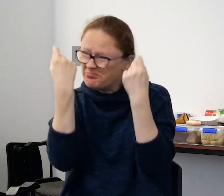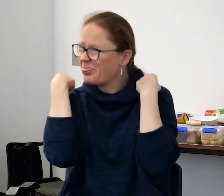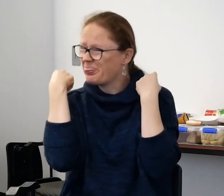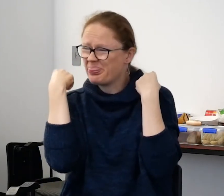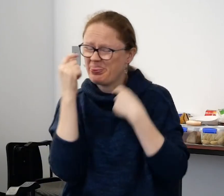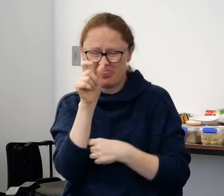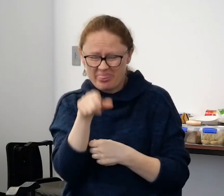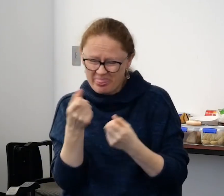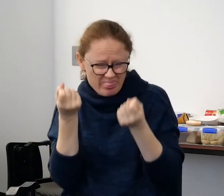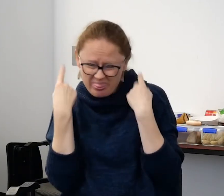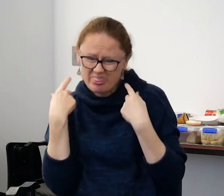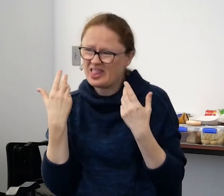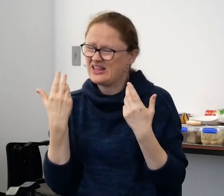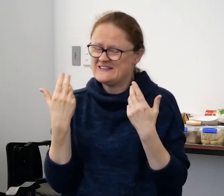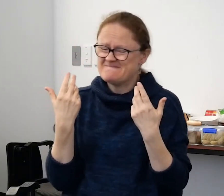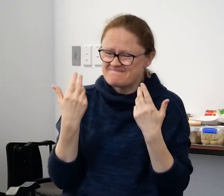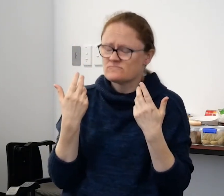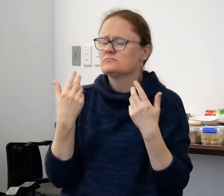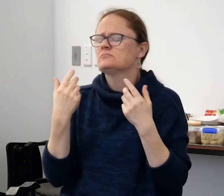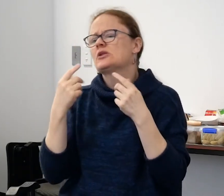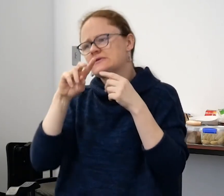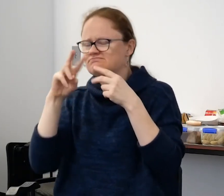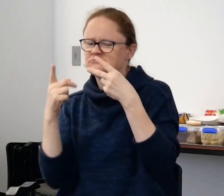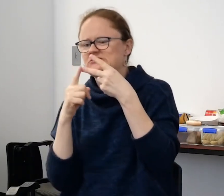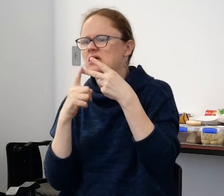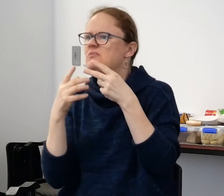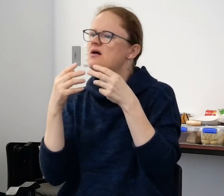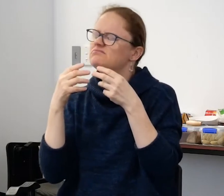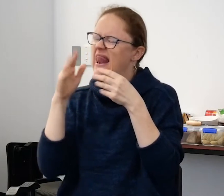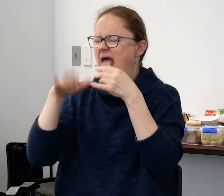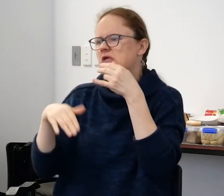otherwise it's all going over people's heads and they don't know what you're talking about. Two: